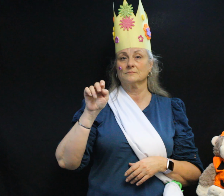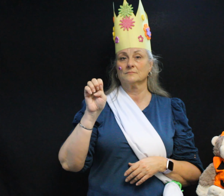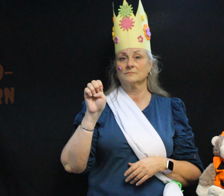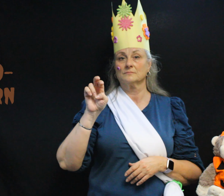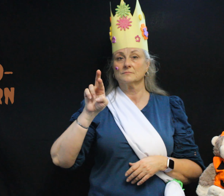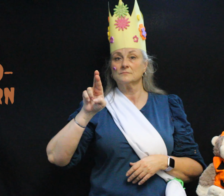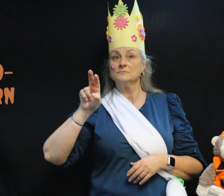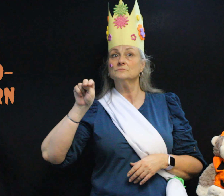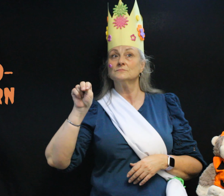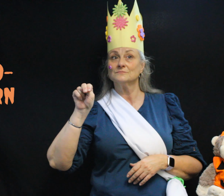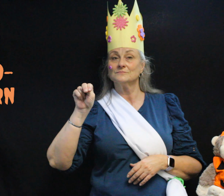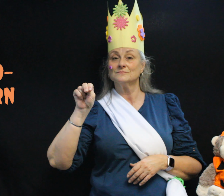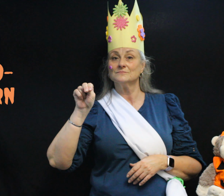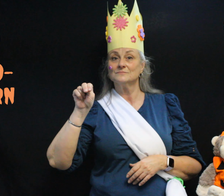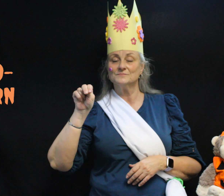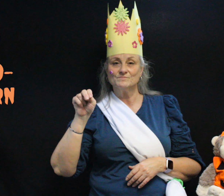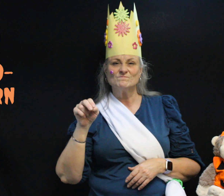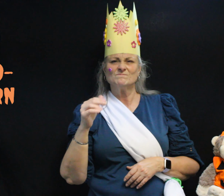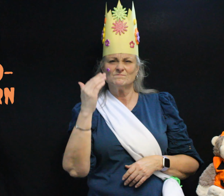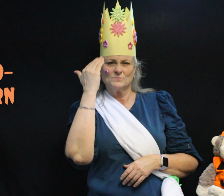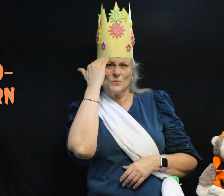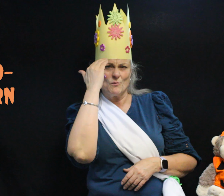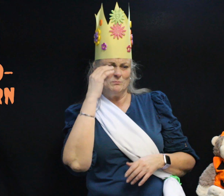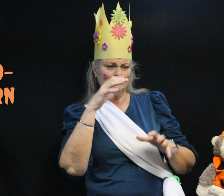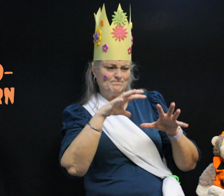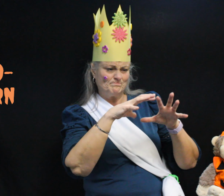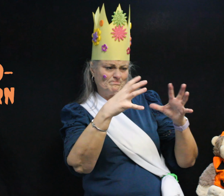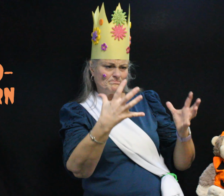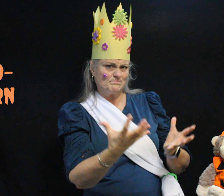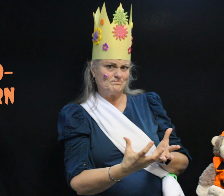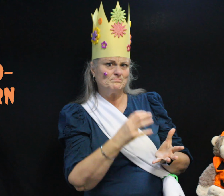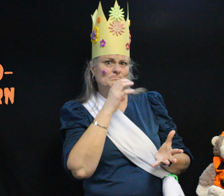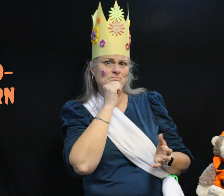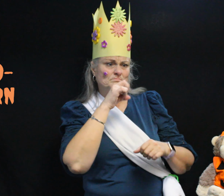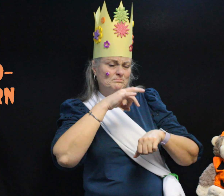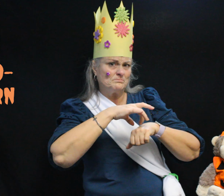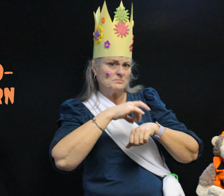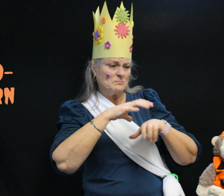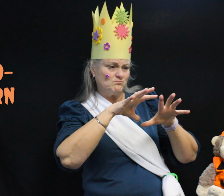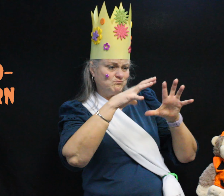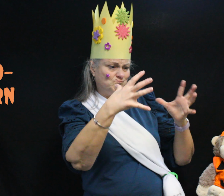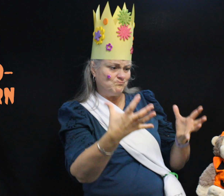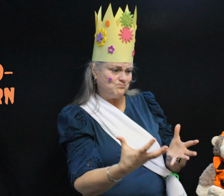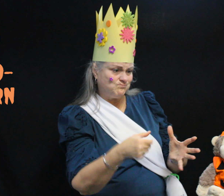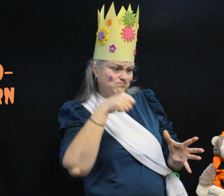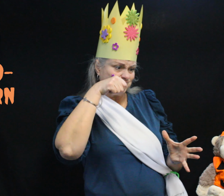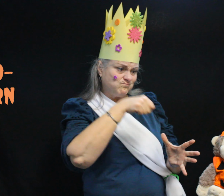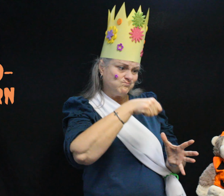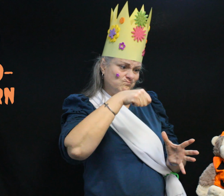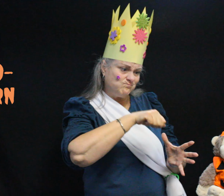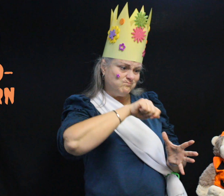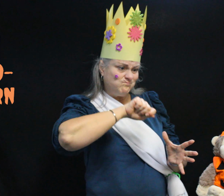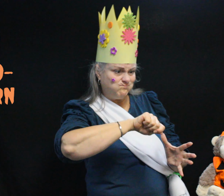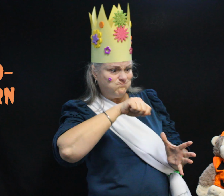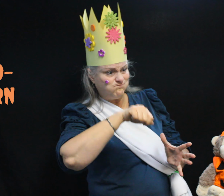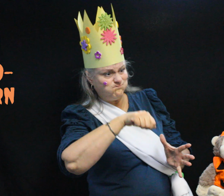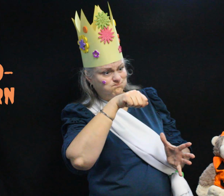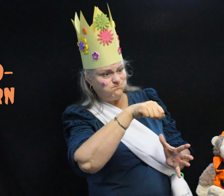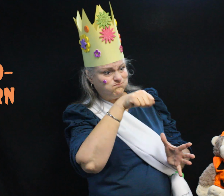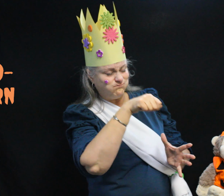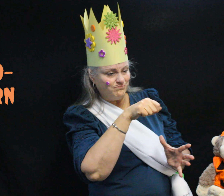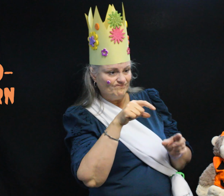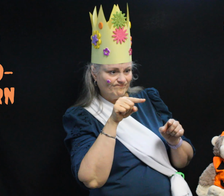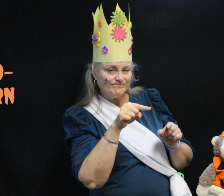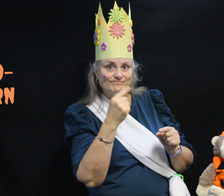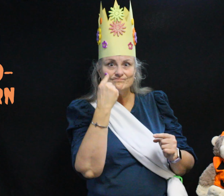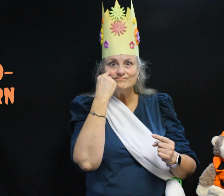A jack-o-lantern, you know when you carve a face into a pumpkin,